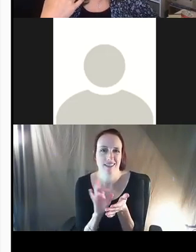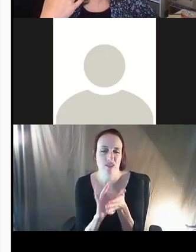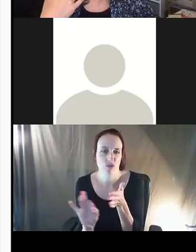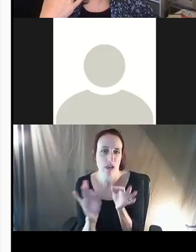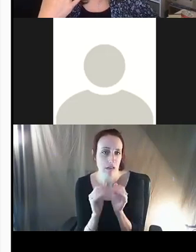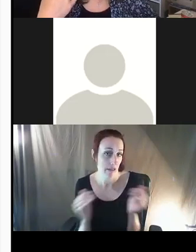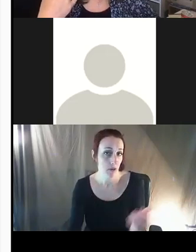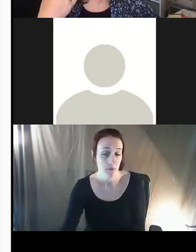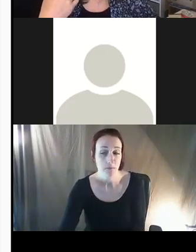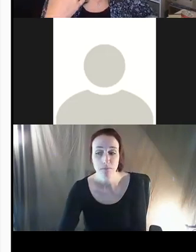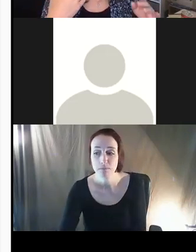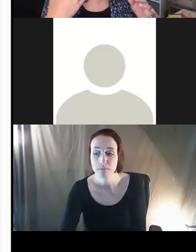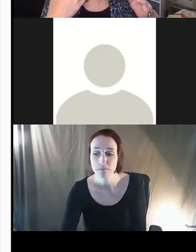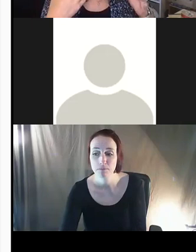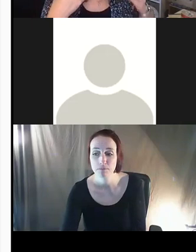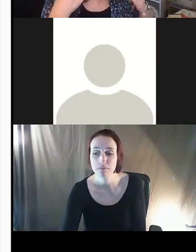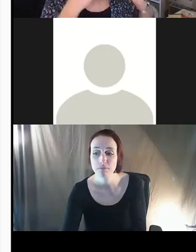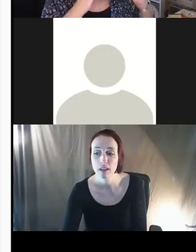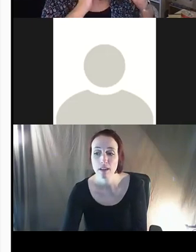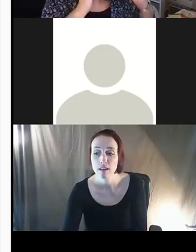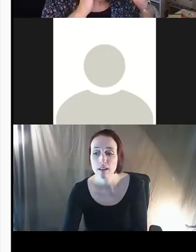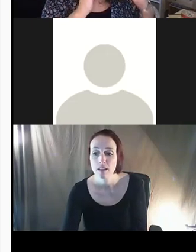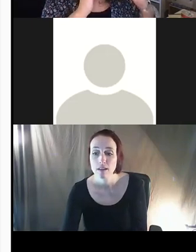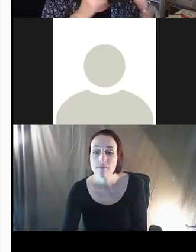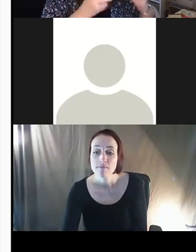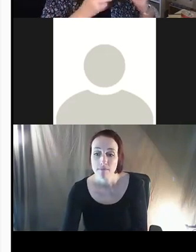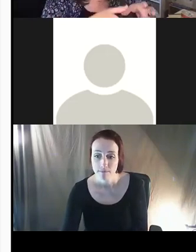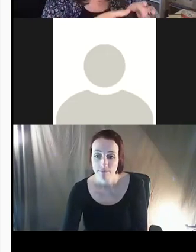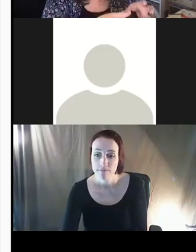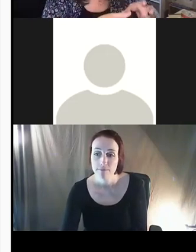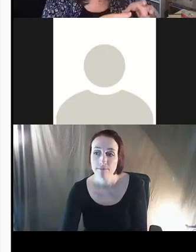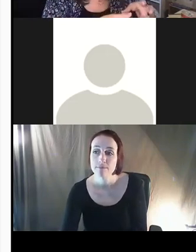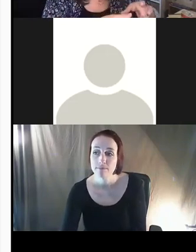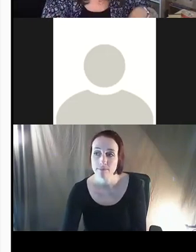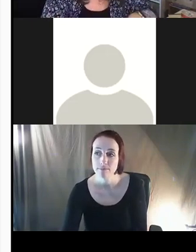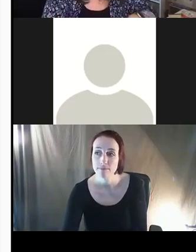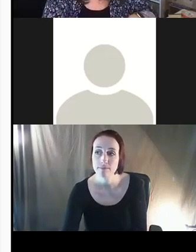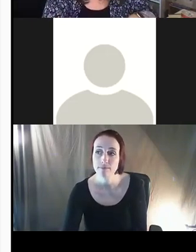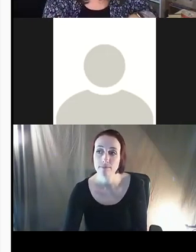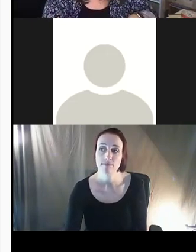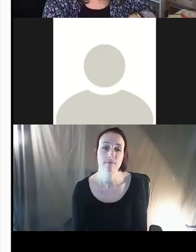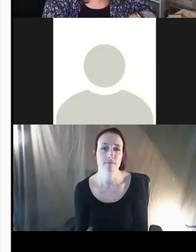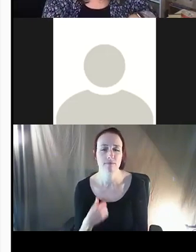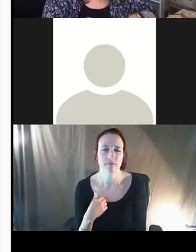Glenda Sims: I want to emphasize what you just said, Jennie.